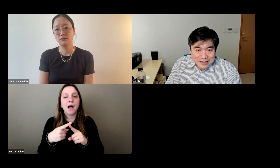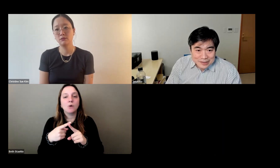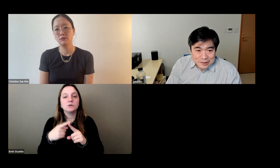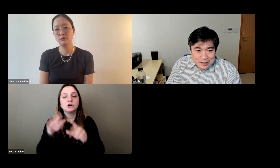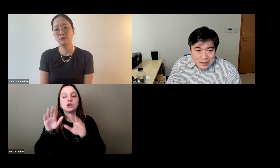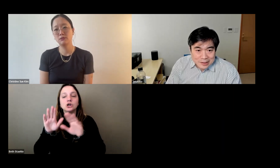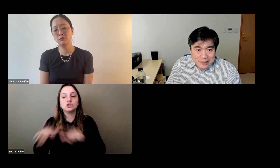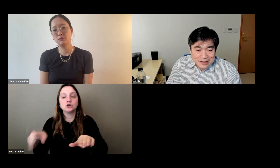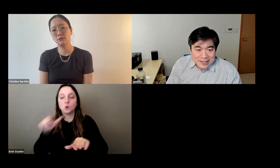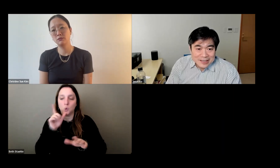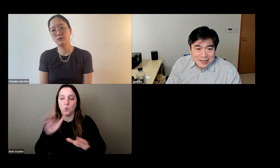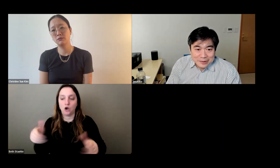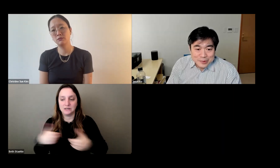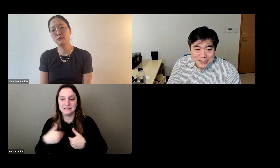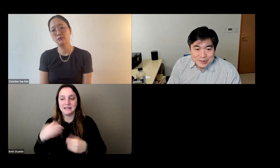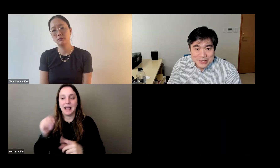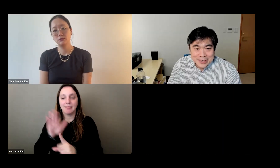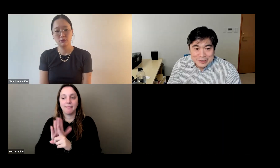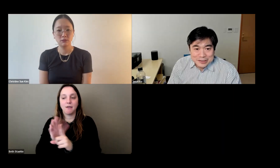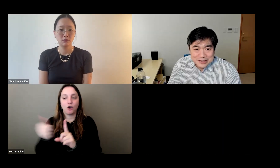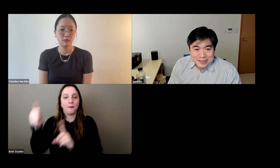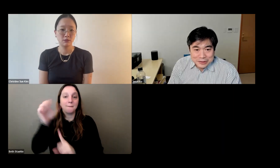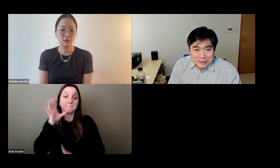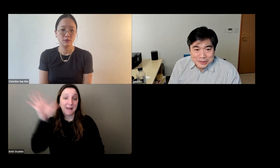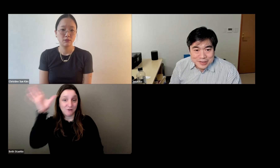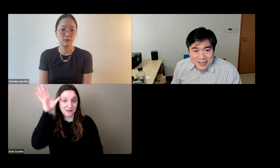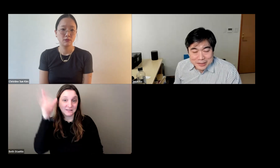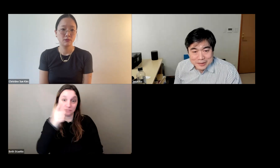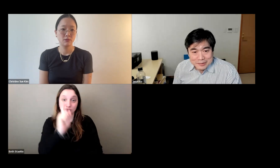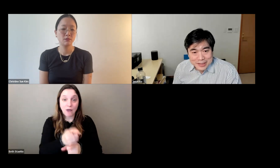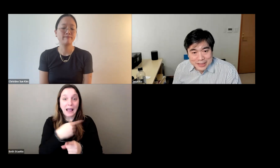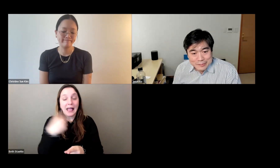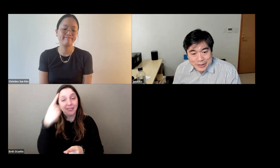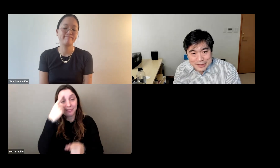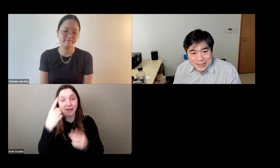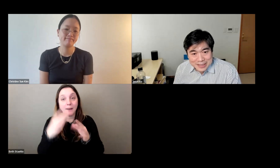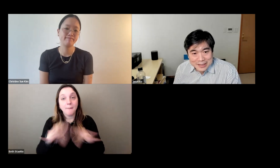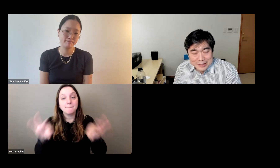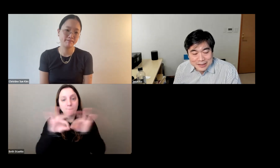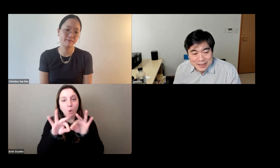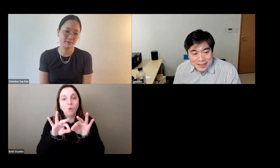is a key thing we need to change is culture and thinking about parenting. I think